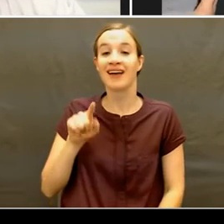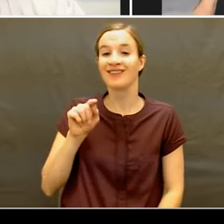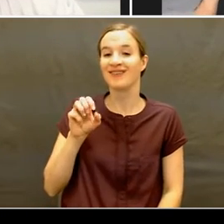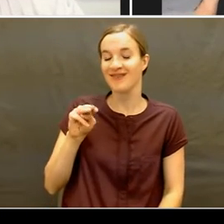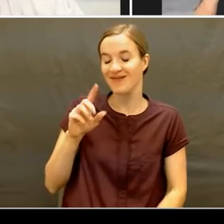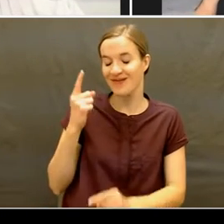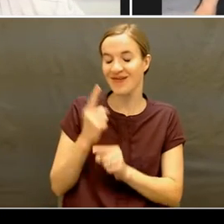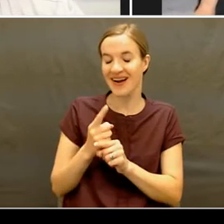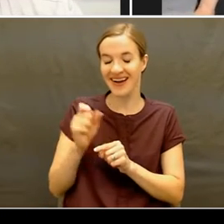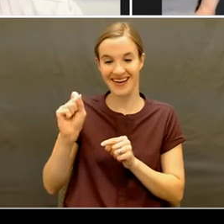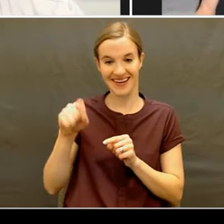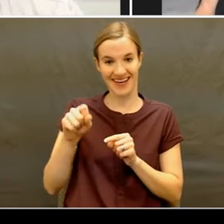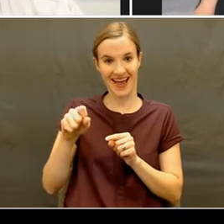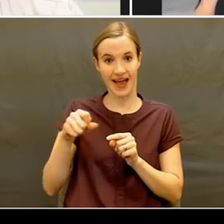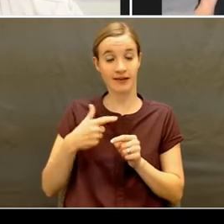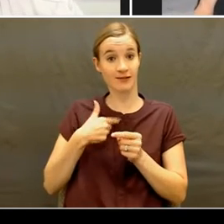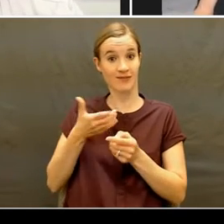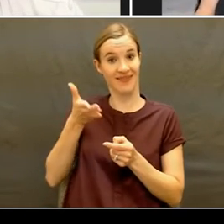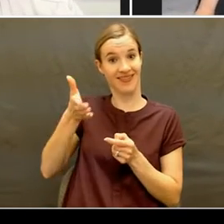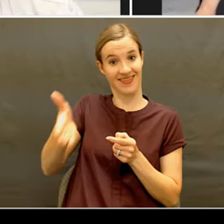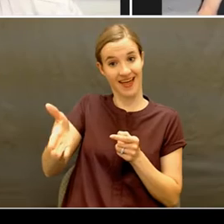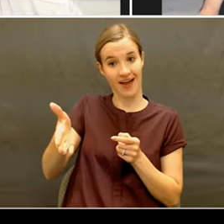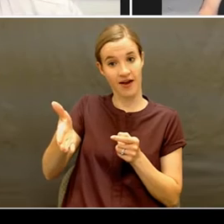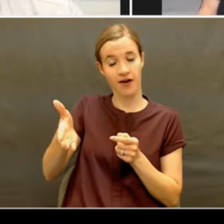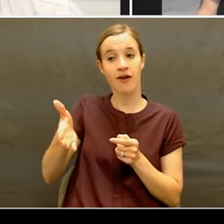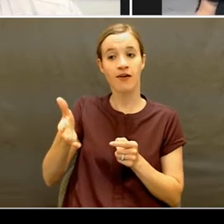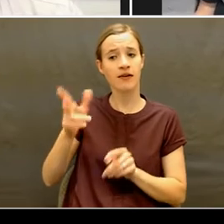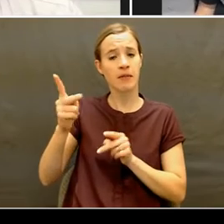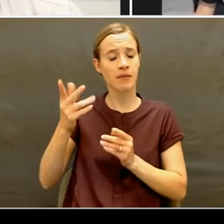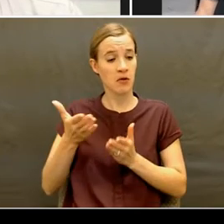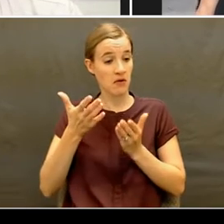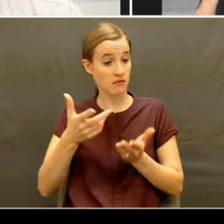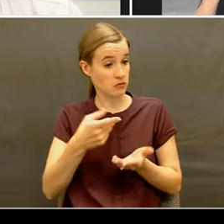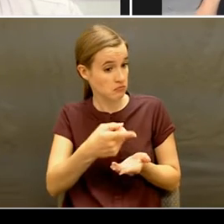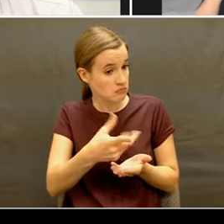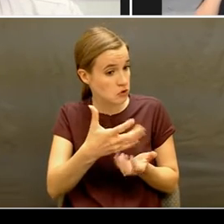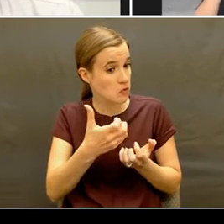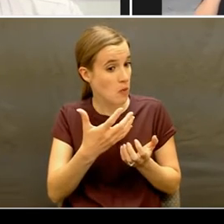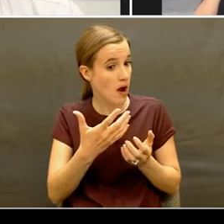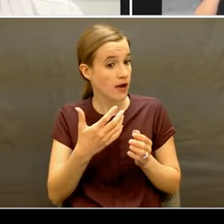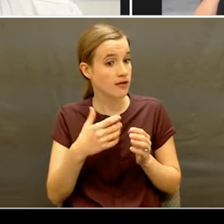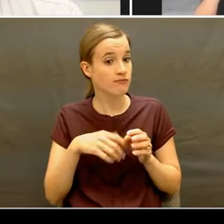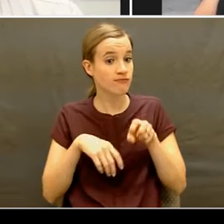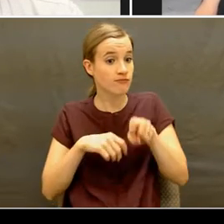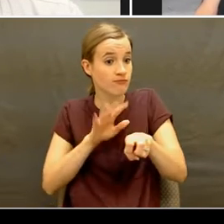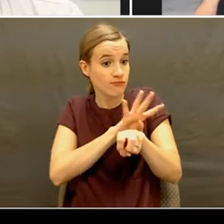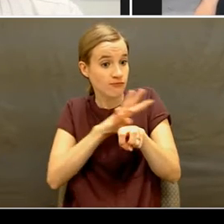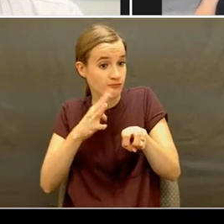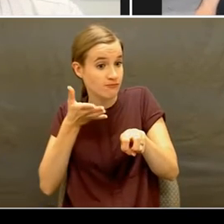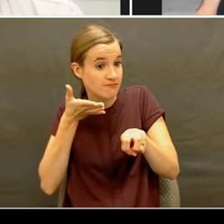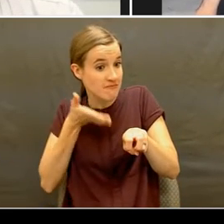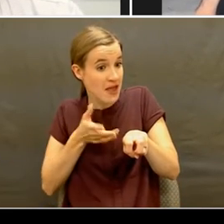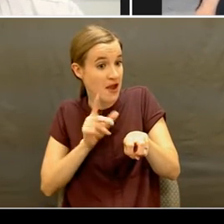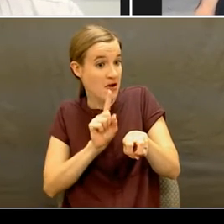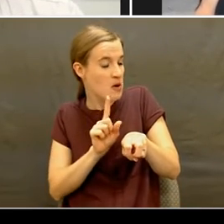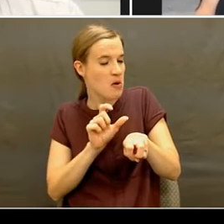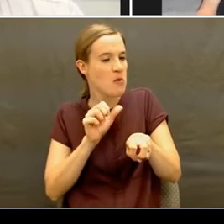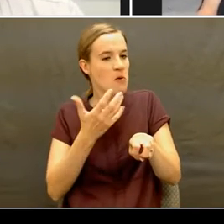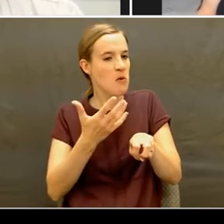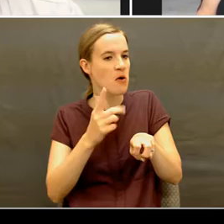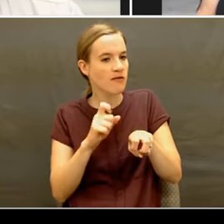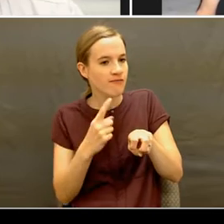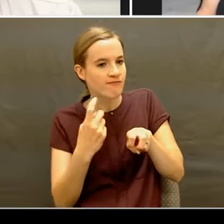everybody else, you know. And I chose to sit, I was probably like four rows back or or something